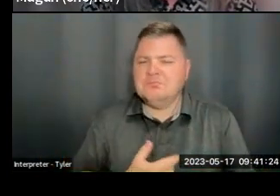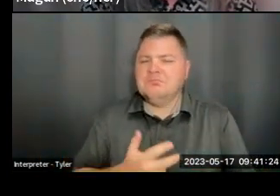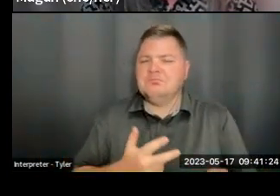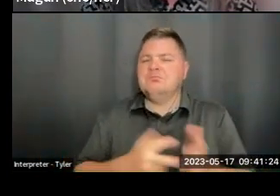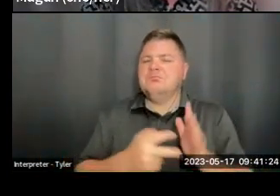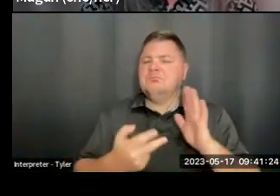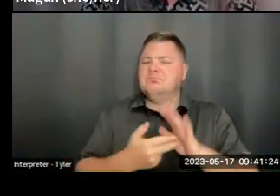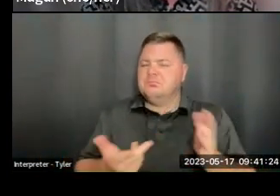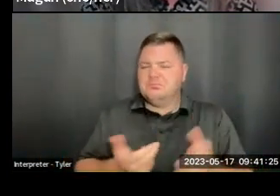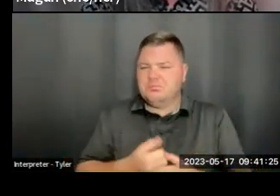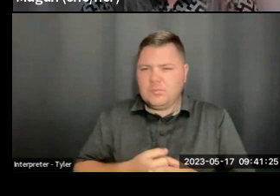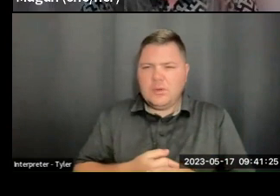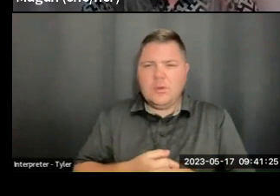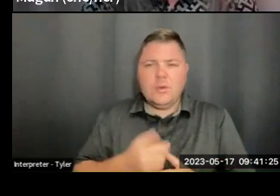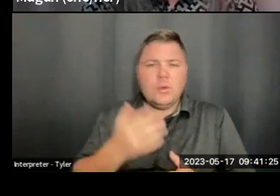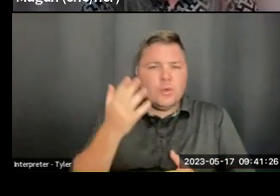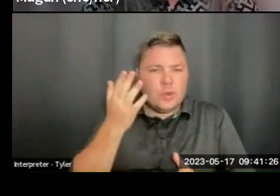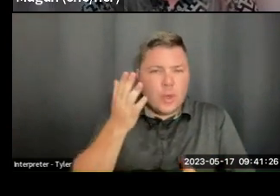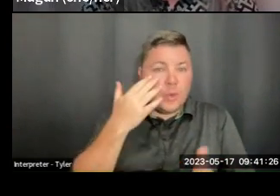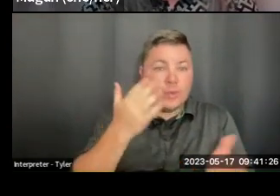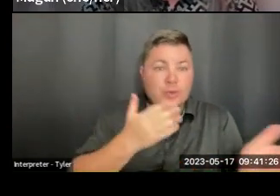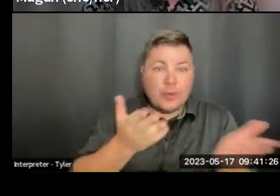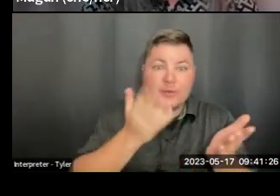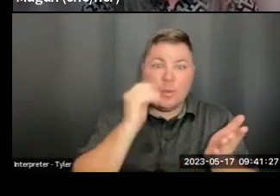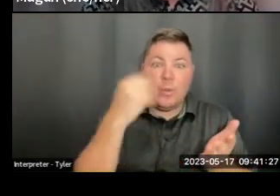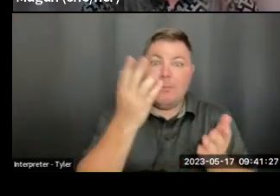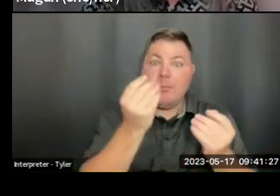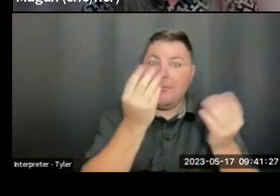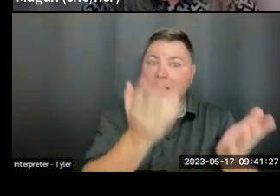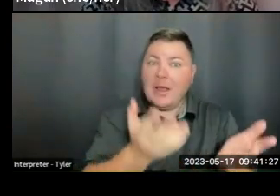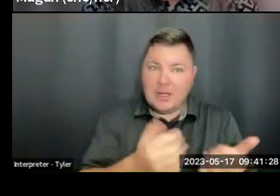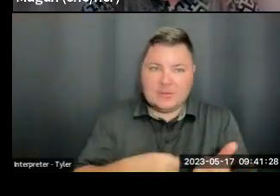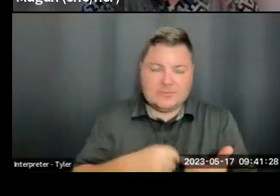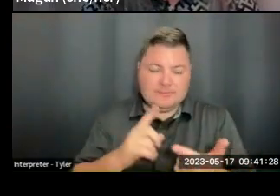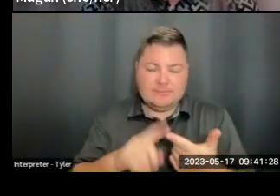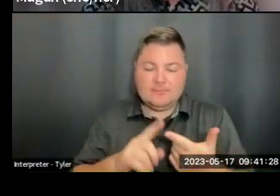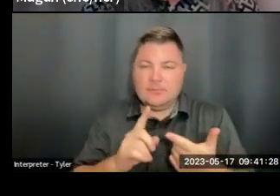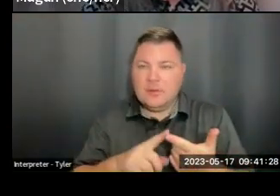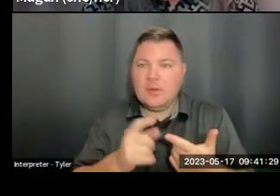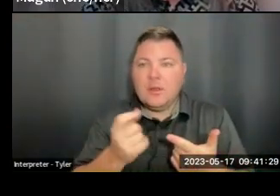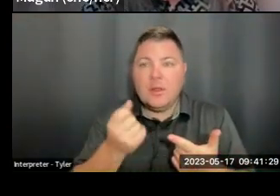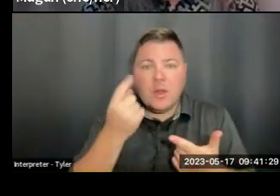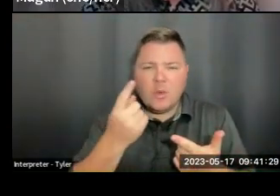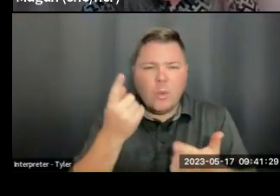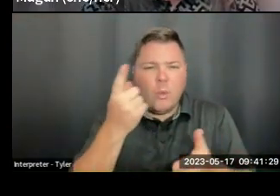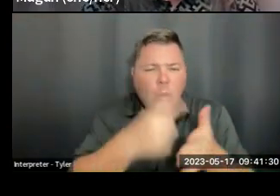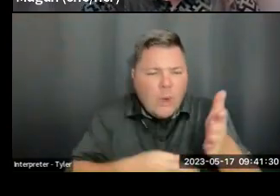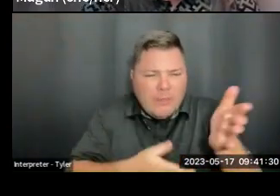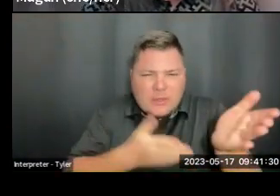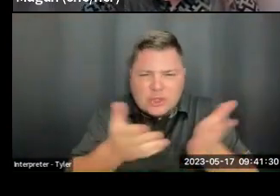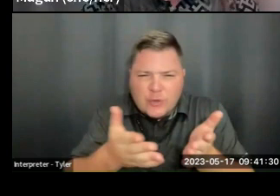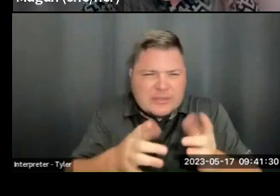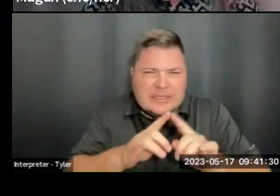organization needs to know. Everyone needs to know what services